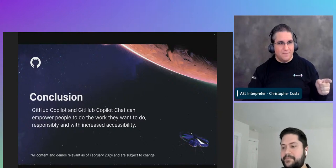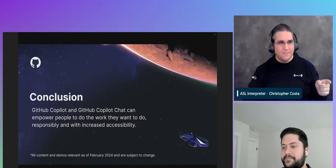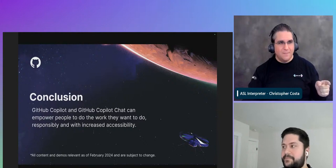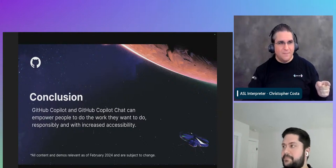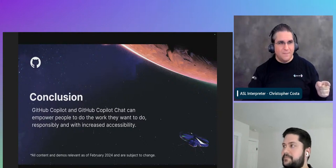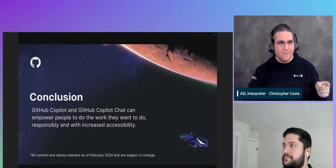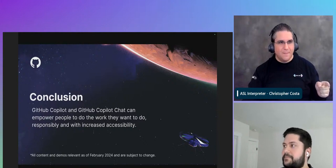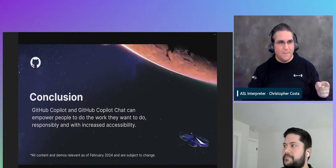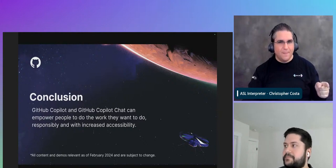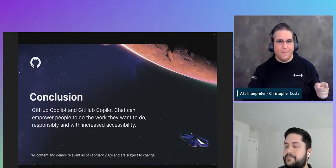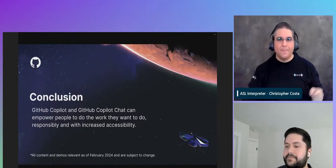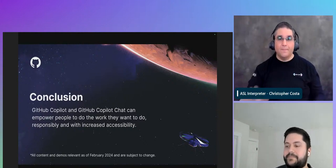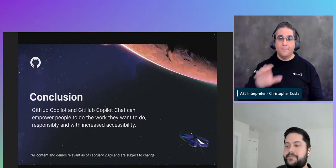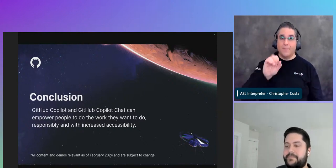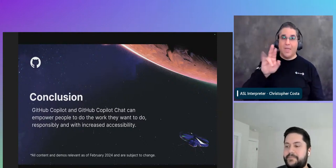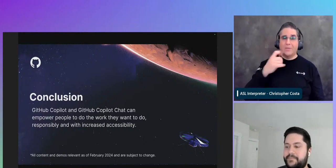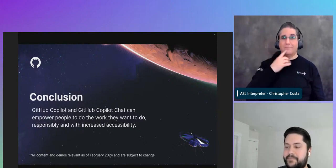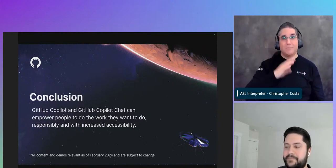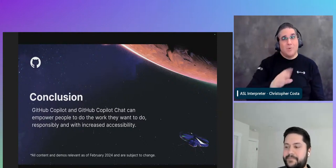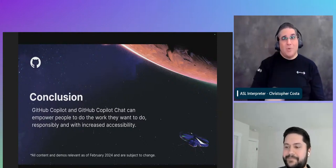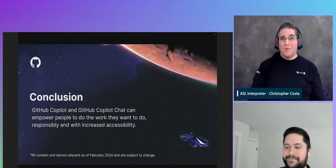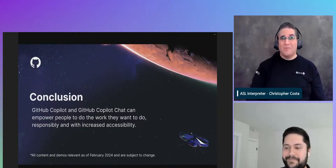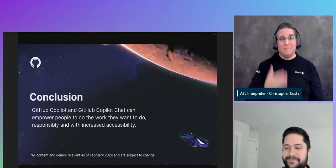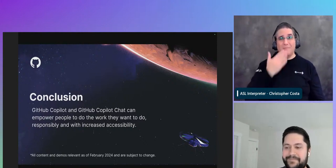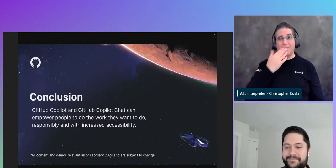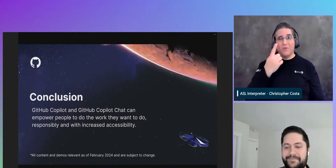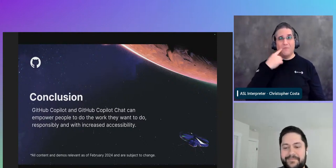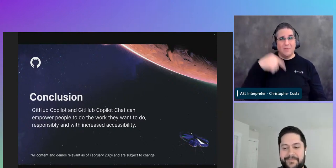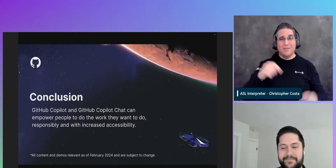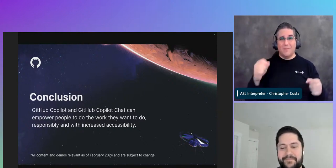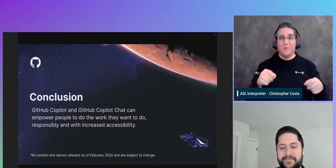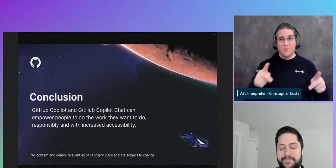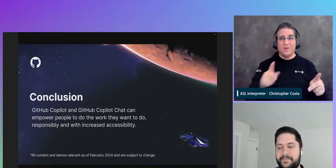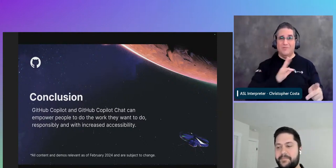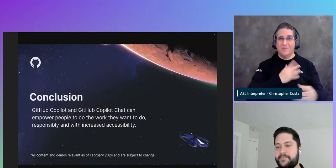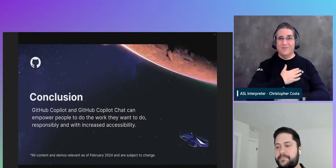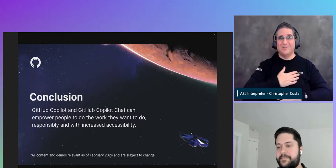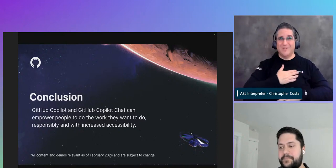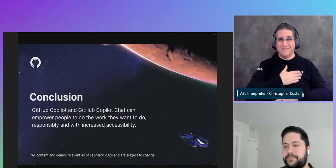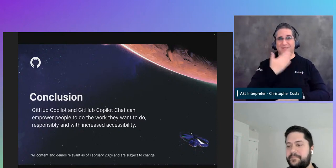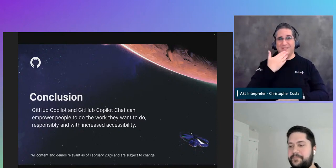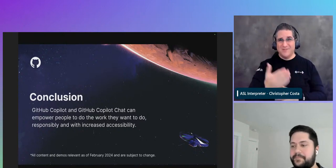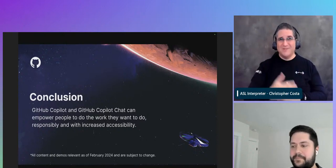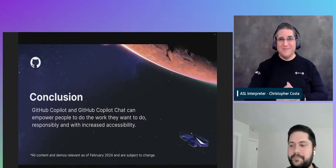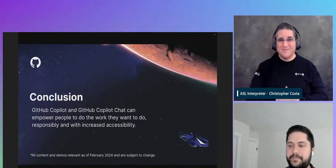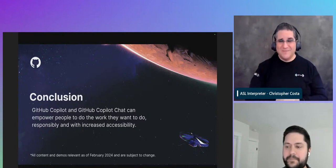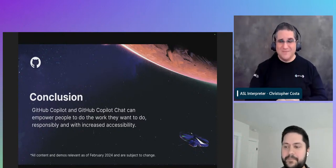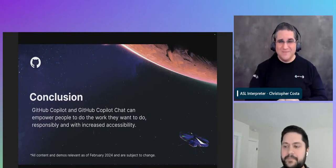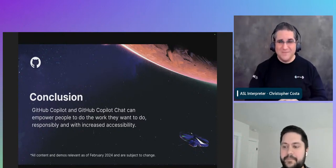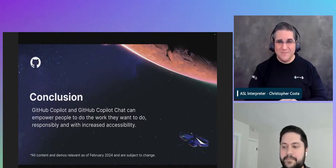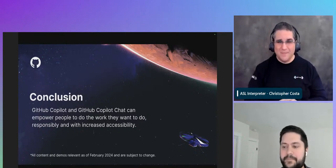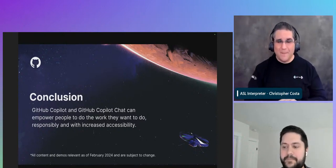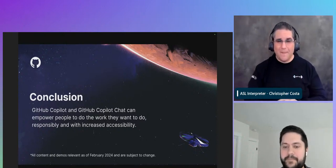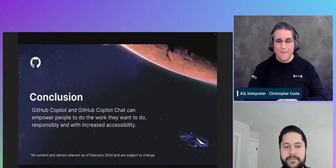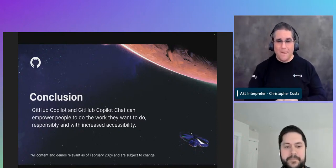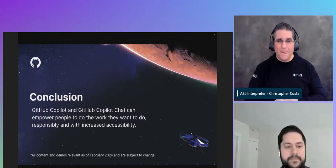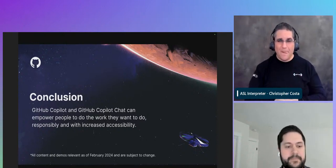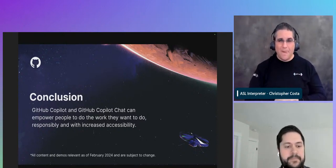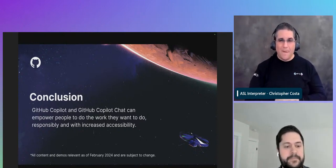opportunity and it has been